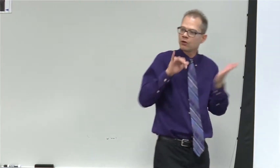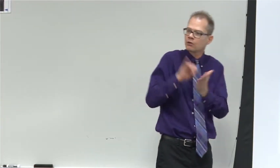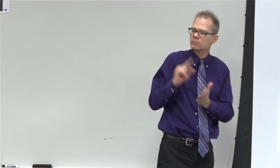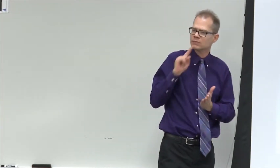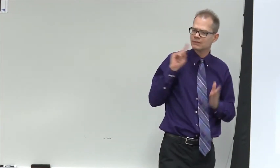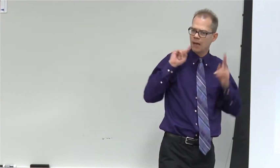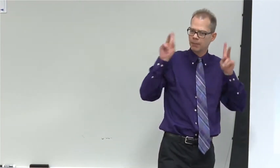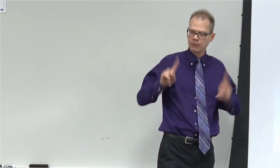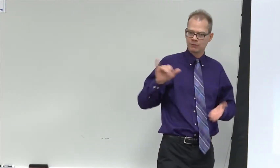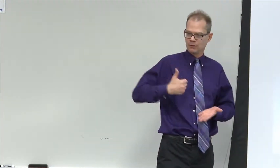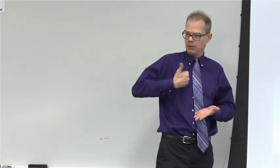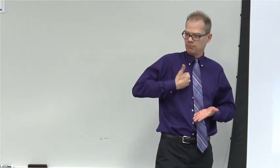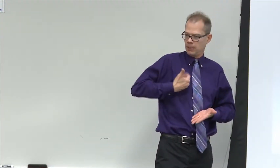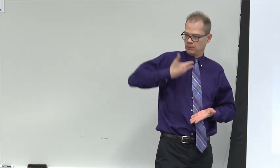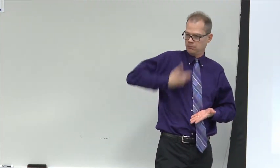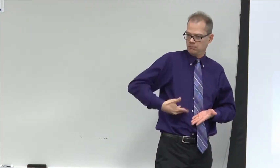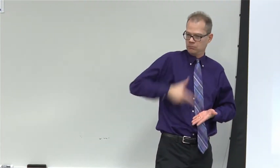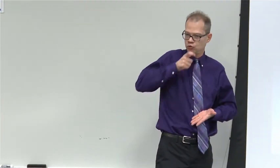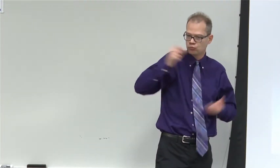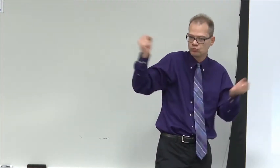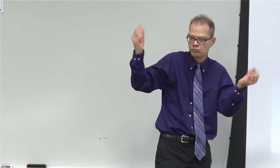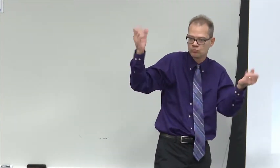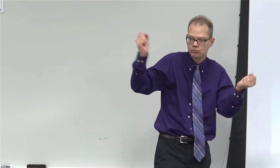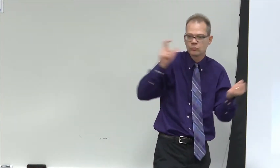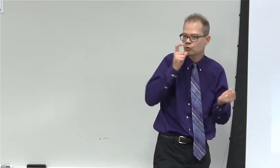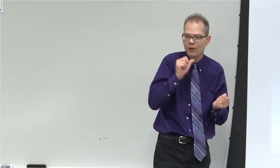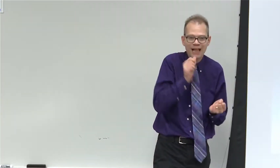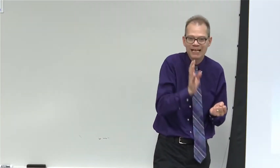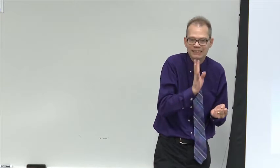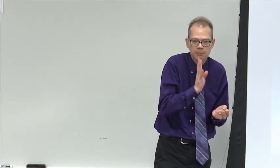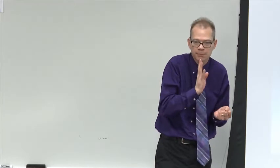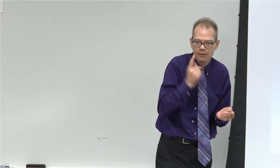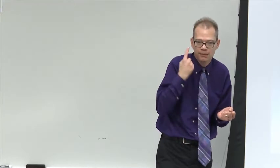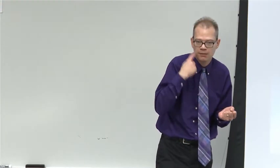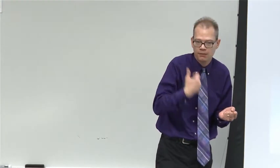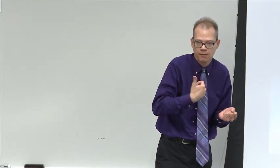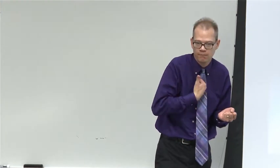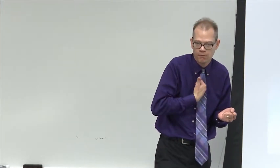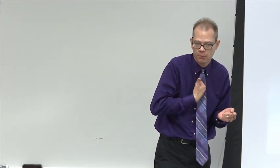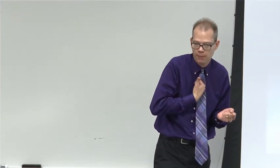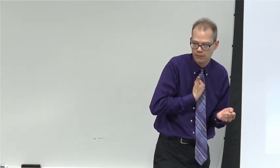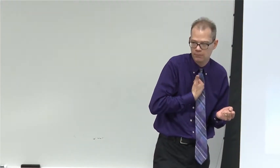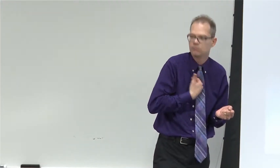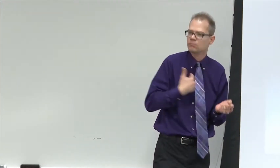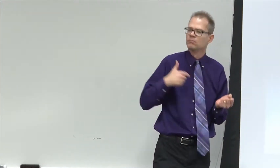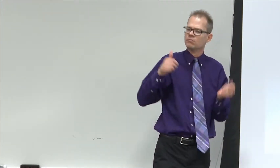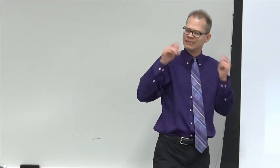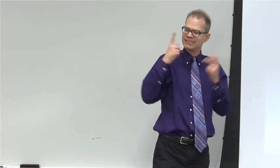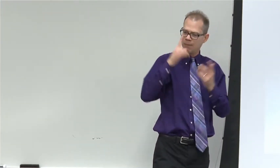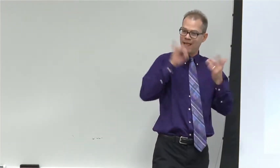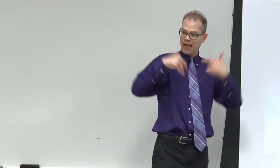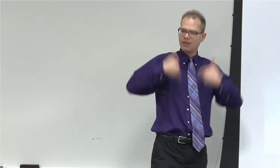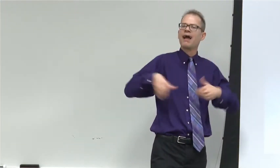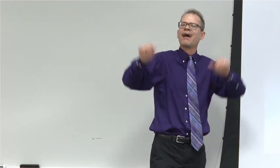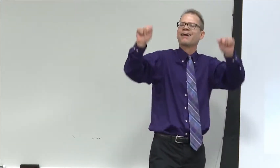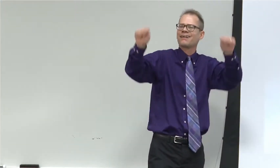that a deaf person such as myself who doesn't speak, who signs, someone like me